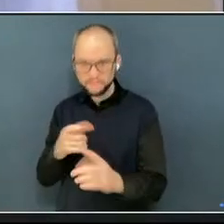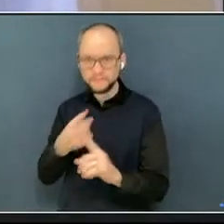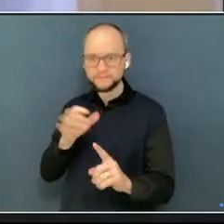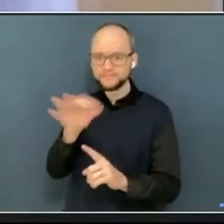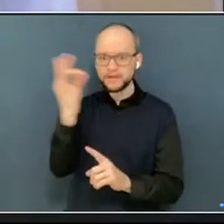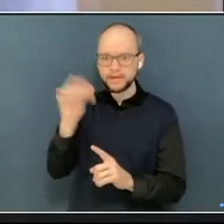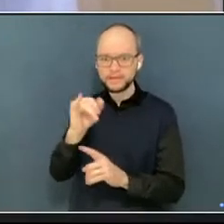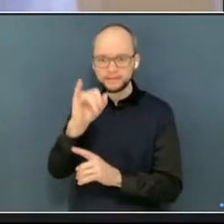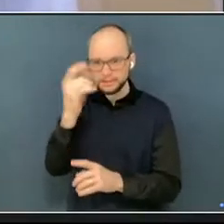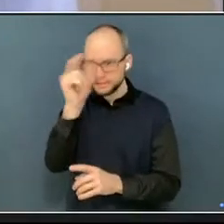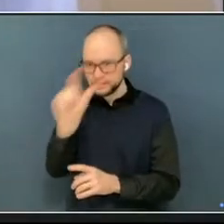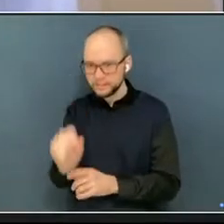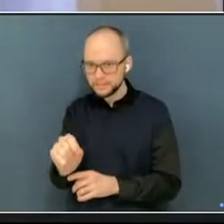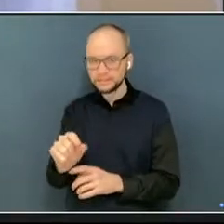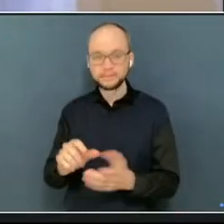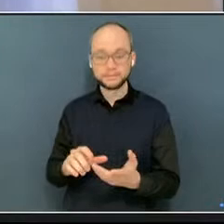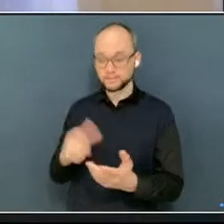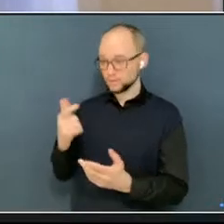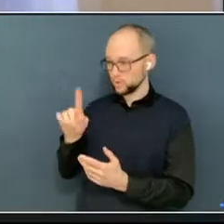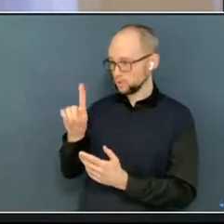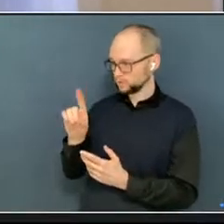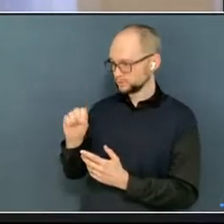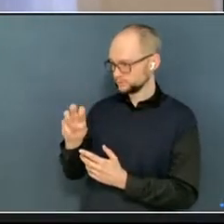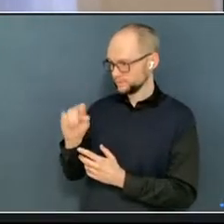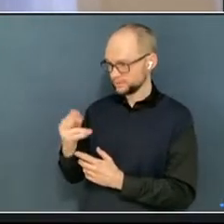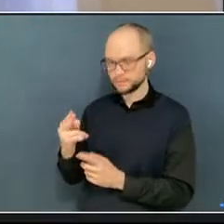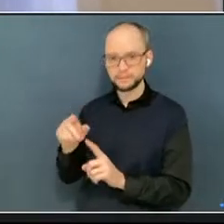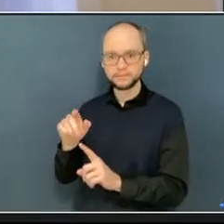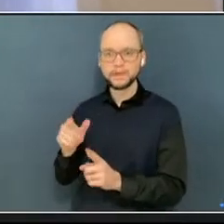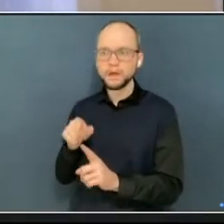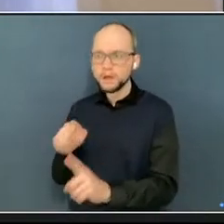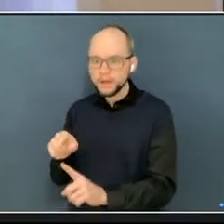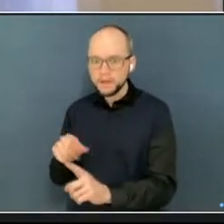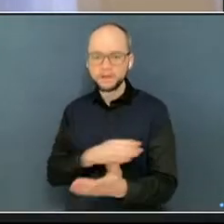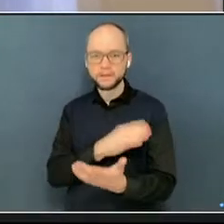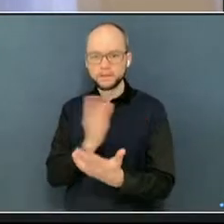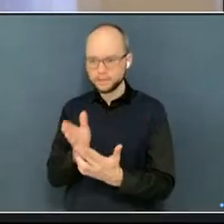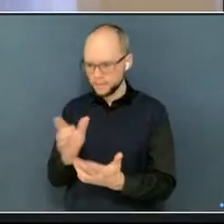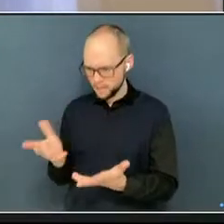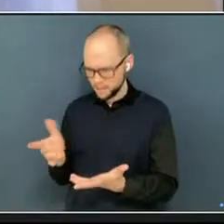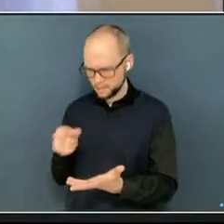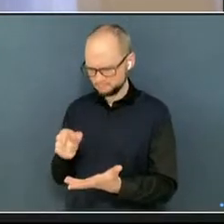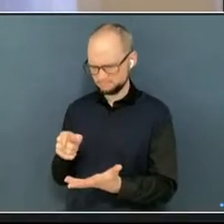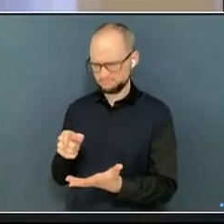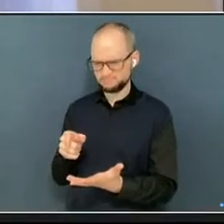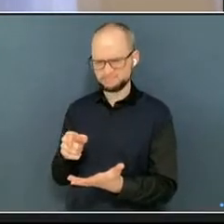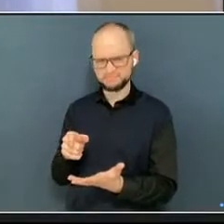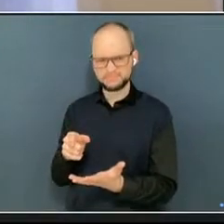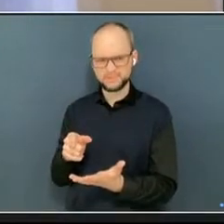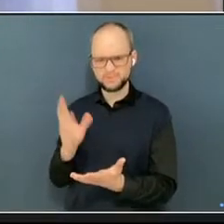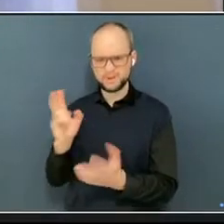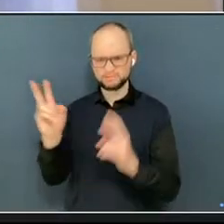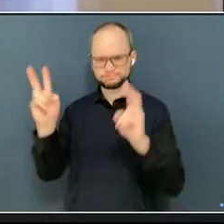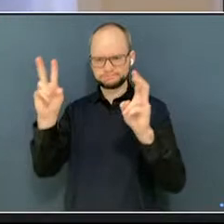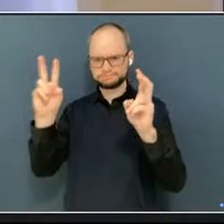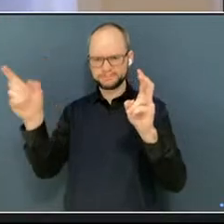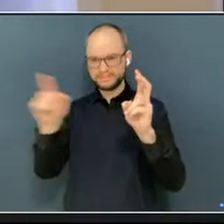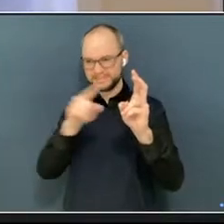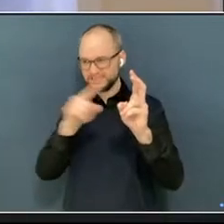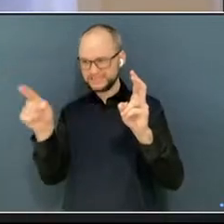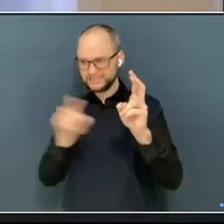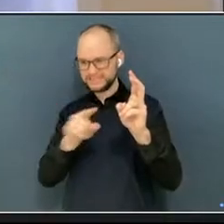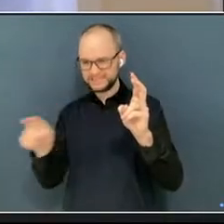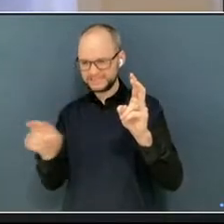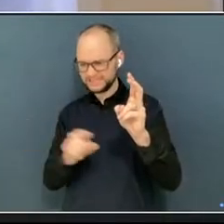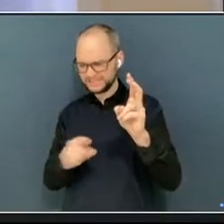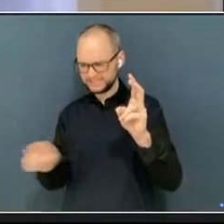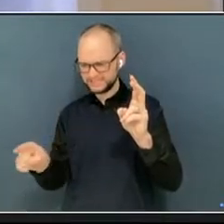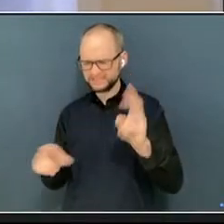GoldSmith's The Vicar of Wakefield and a rather long title book, the first word is solitude by Johann George Zimmerman.